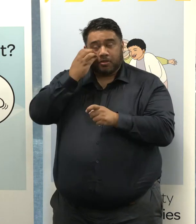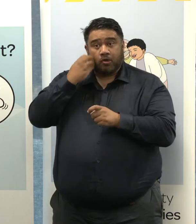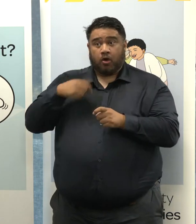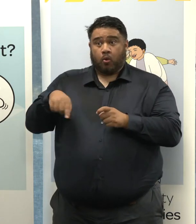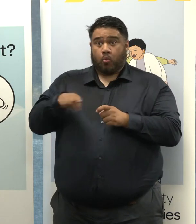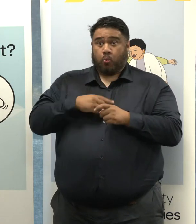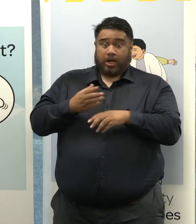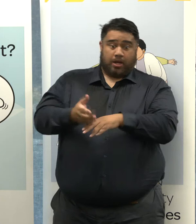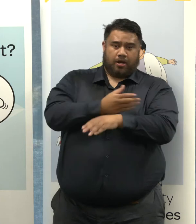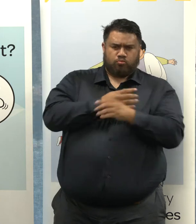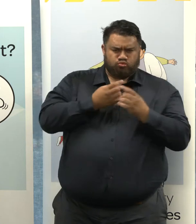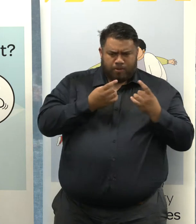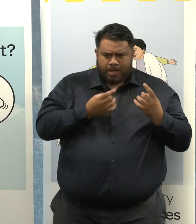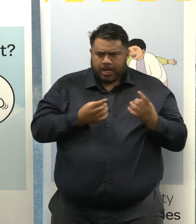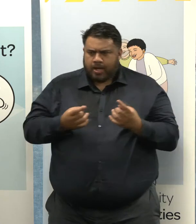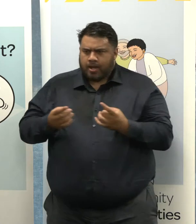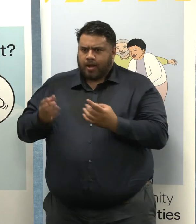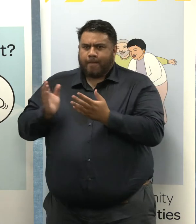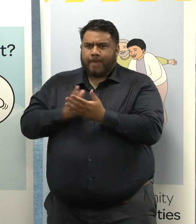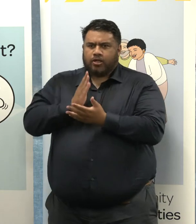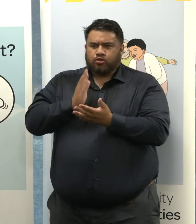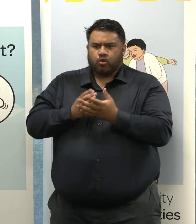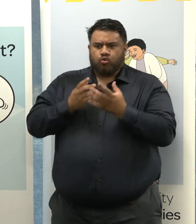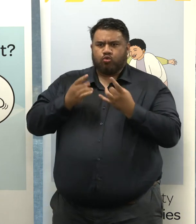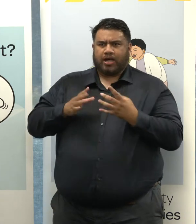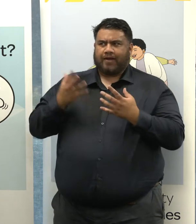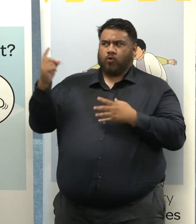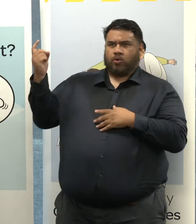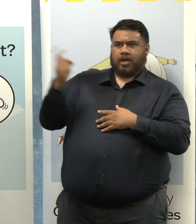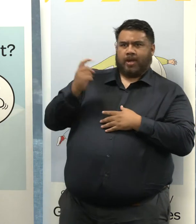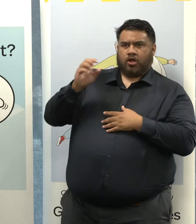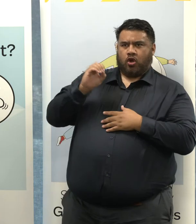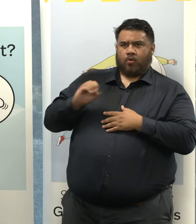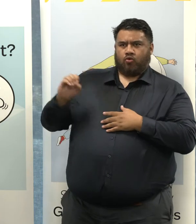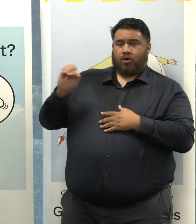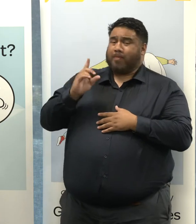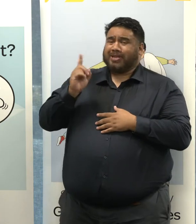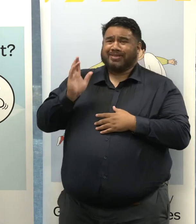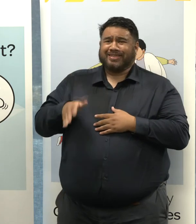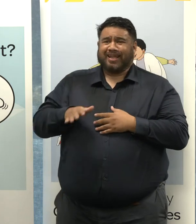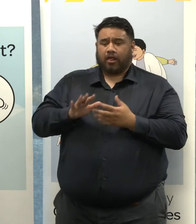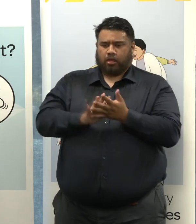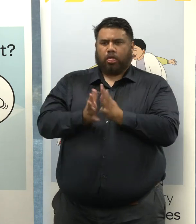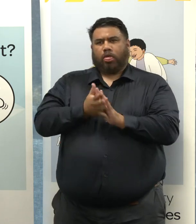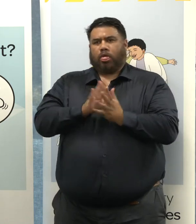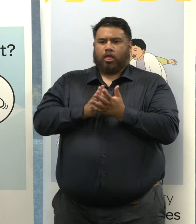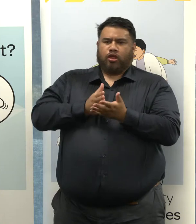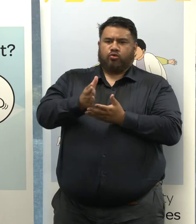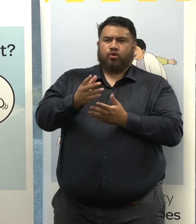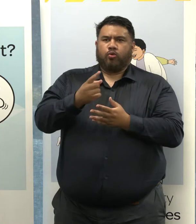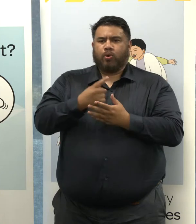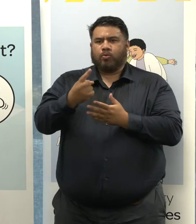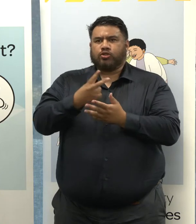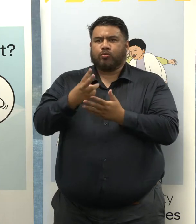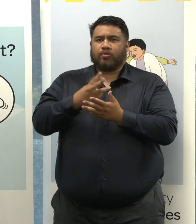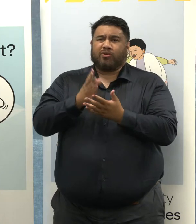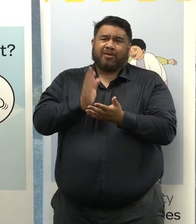hard, doing our best for our patients. Although we are prepared and we